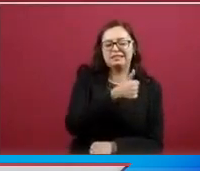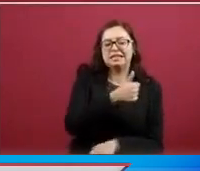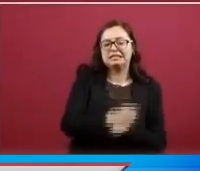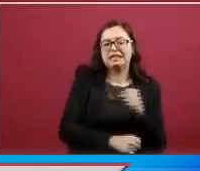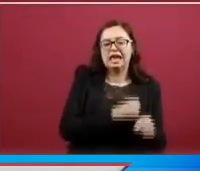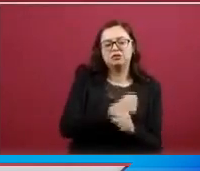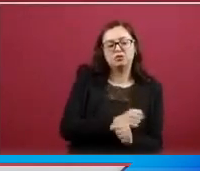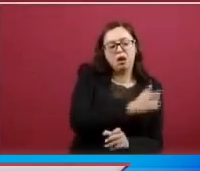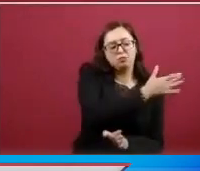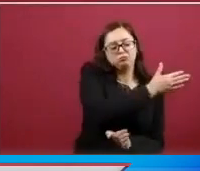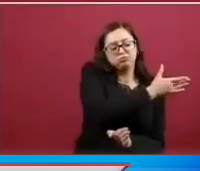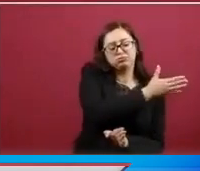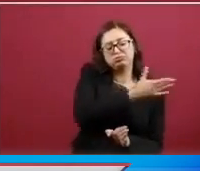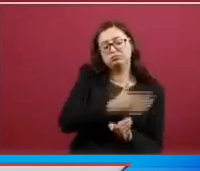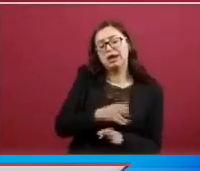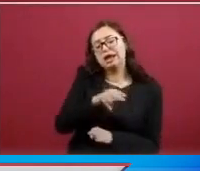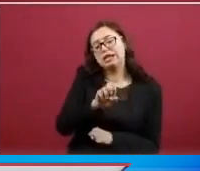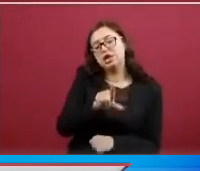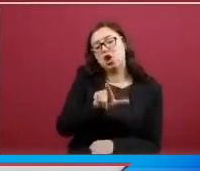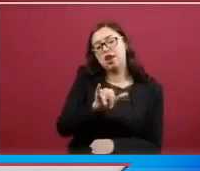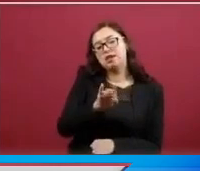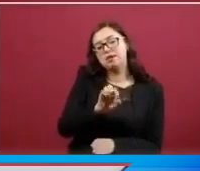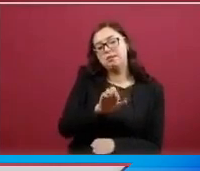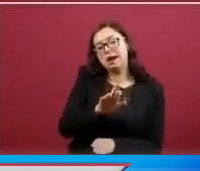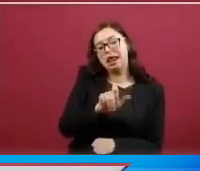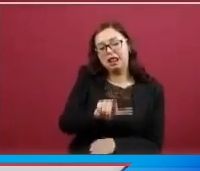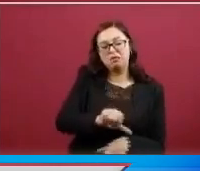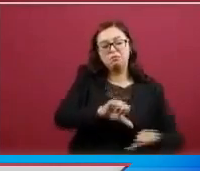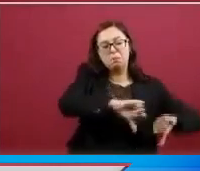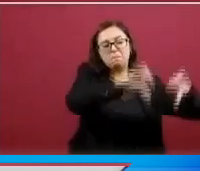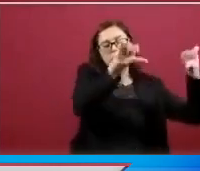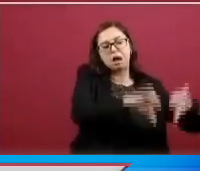The recent ratings of the low perspective of PEMEX to negative